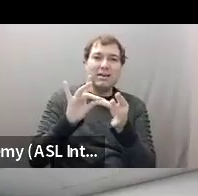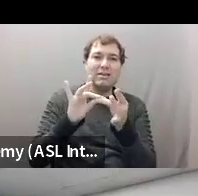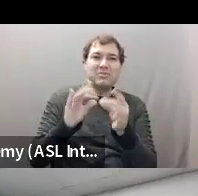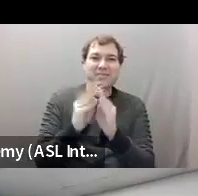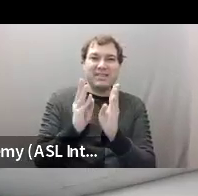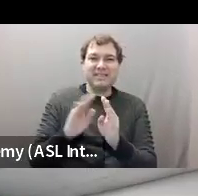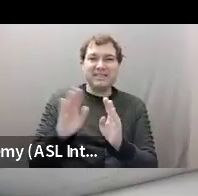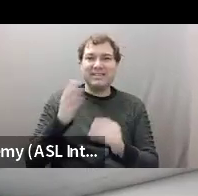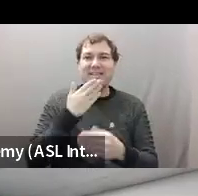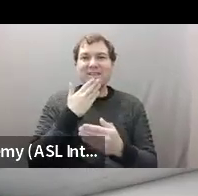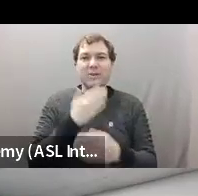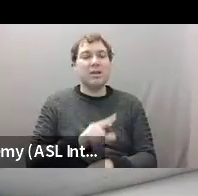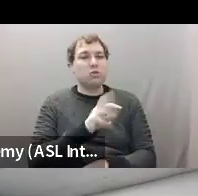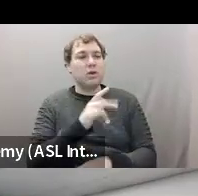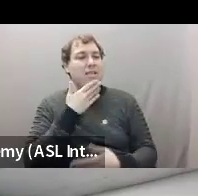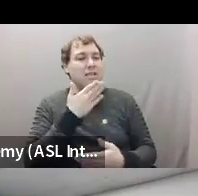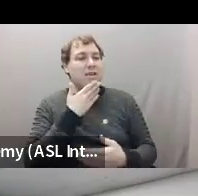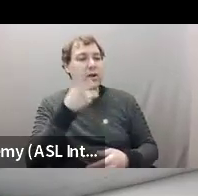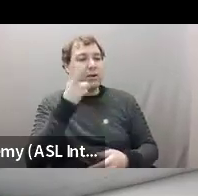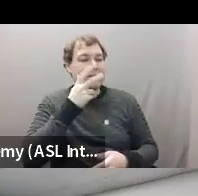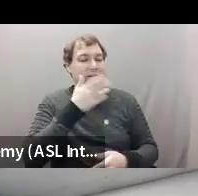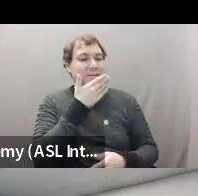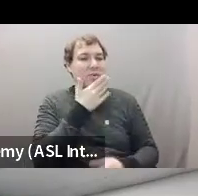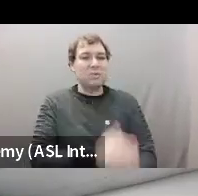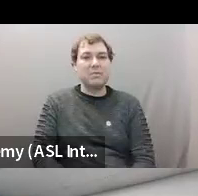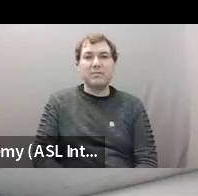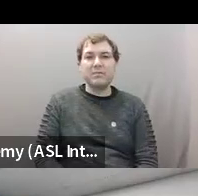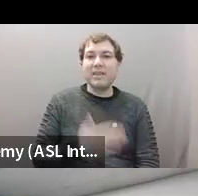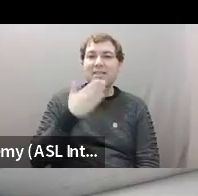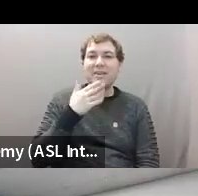Troy Bowser: Thank you very much. I'm glad I was here to listen. Thank you. Scott Birkenbuel (he, him) VP APRIL: Thank you. Troy.